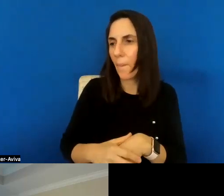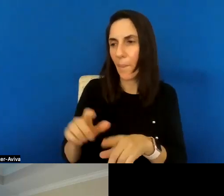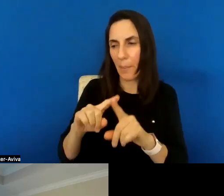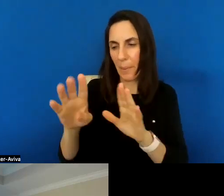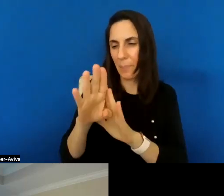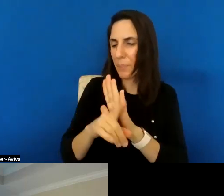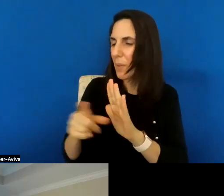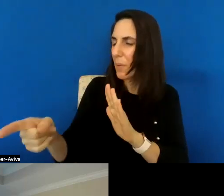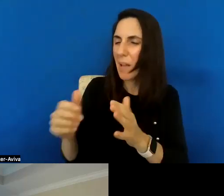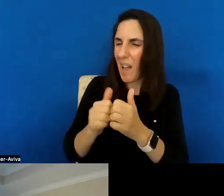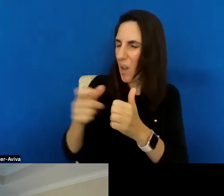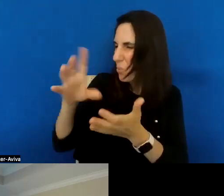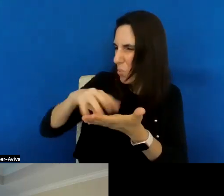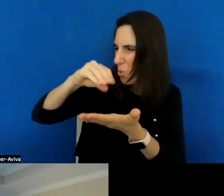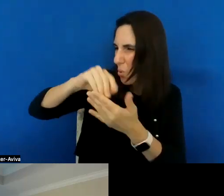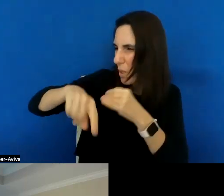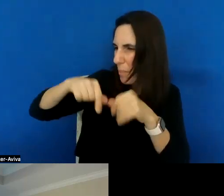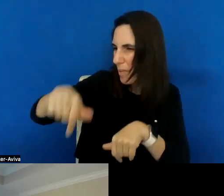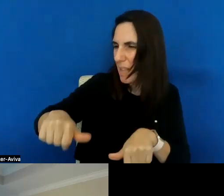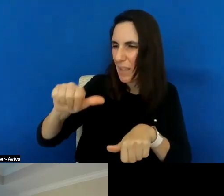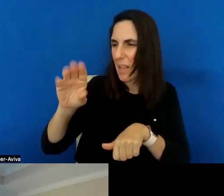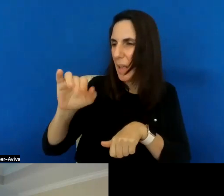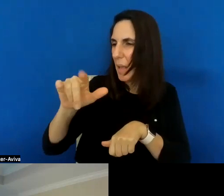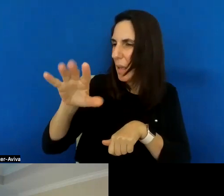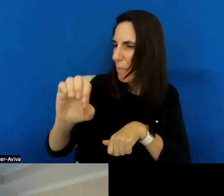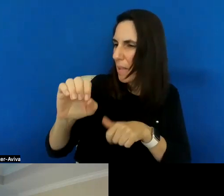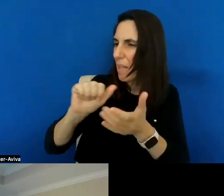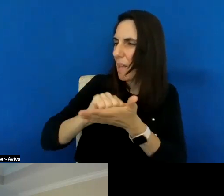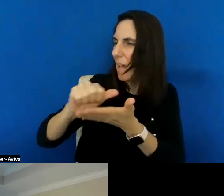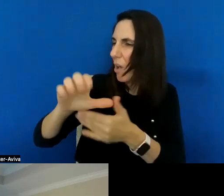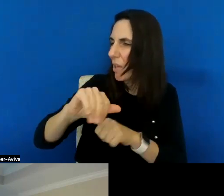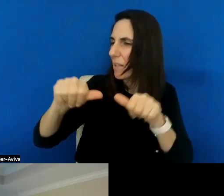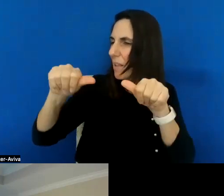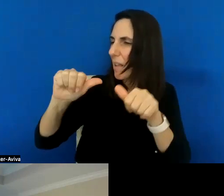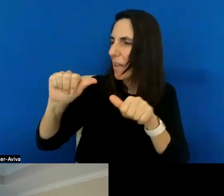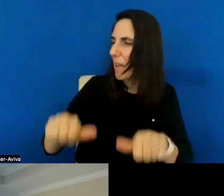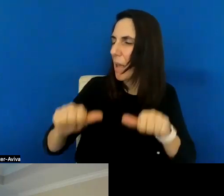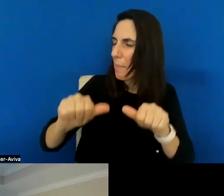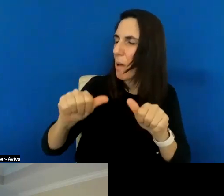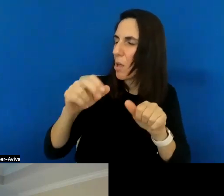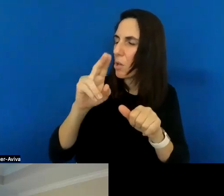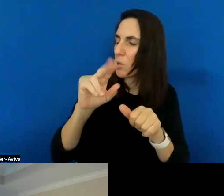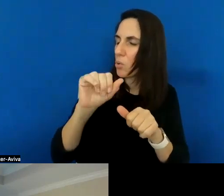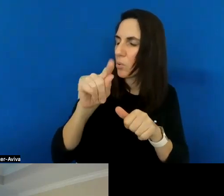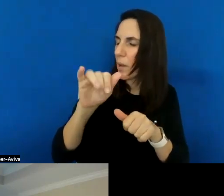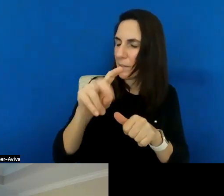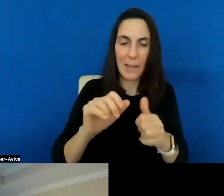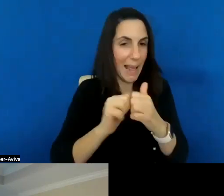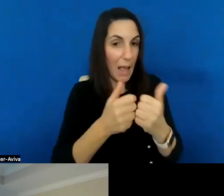11:09:20 How'd you learn about able accounts enable United 11:09:22 So I first learned about Italy 9, is just being involved with the disability